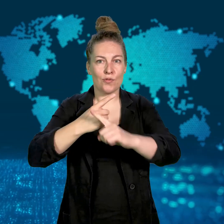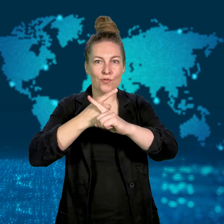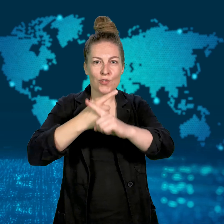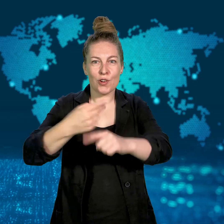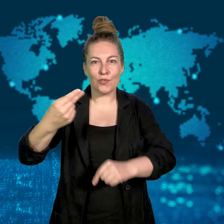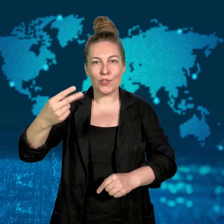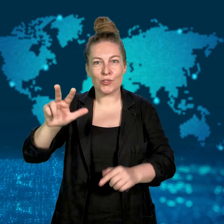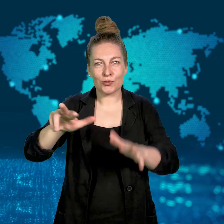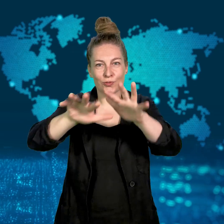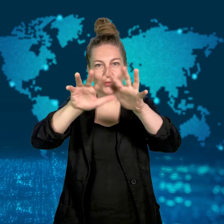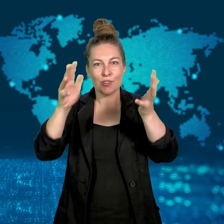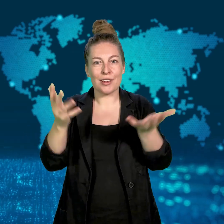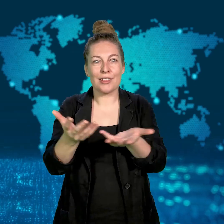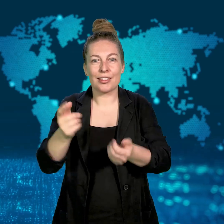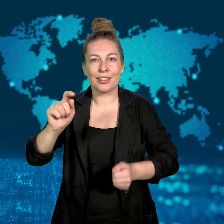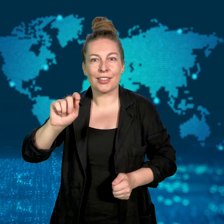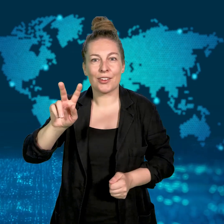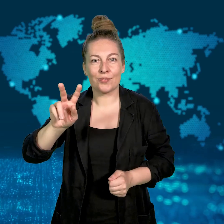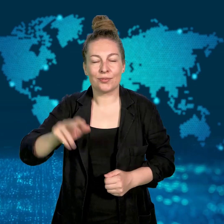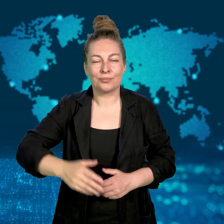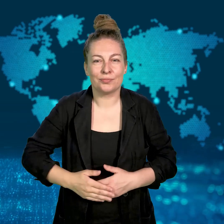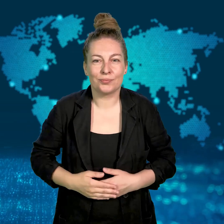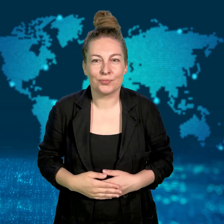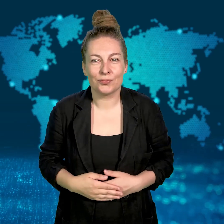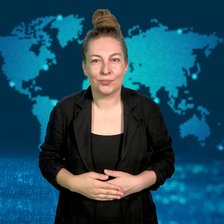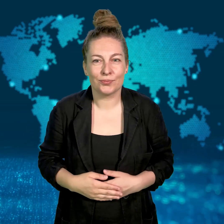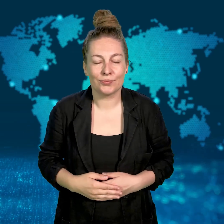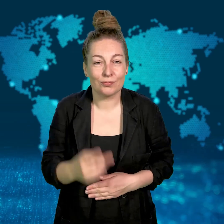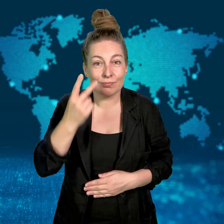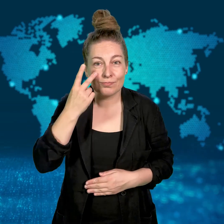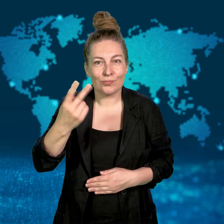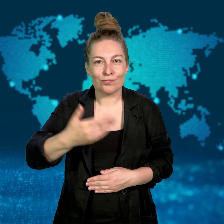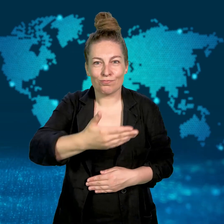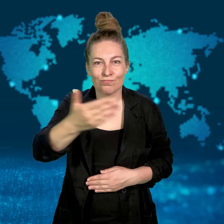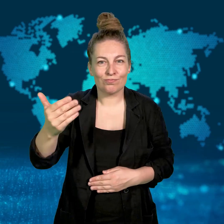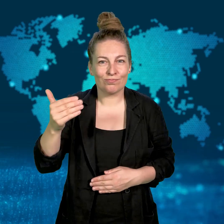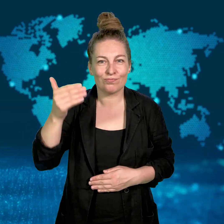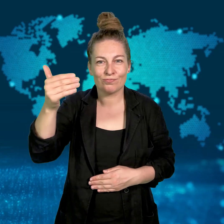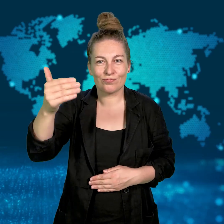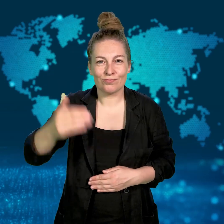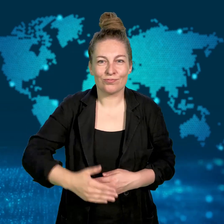get new video updates! See you next time!